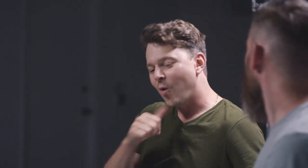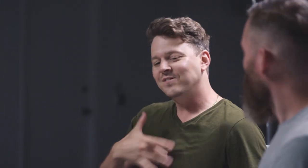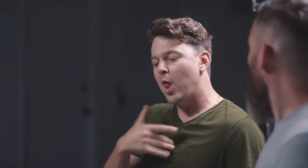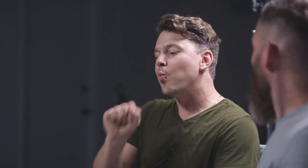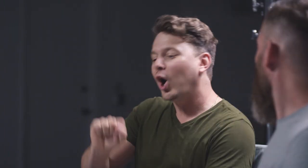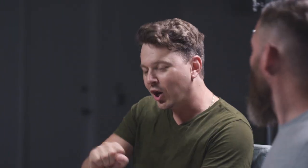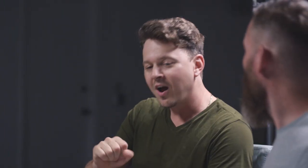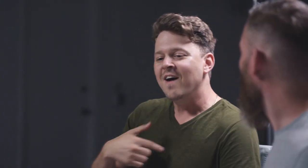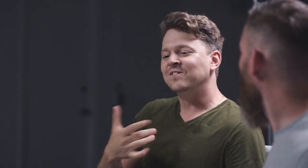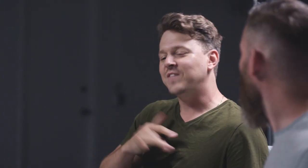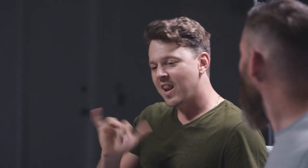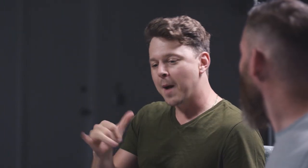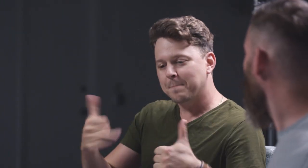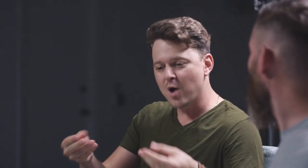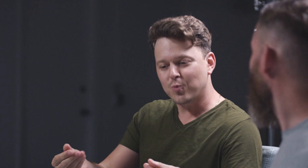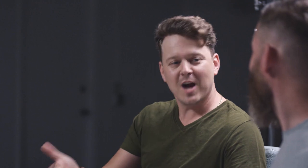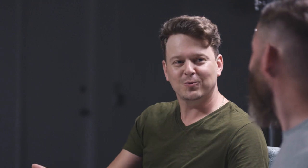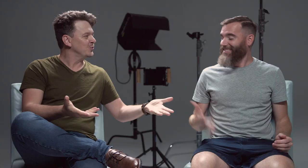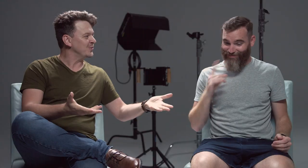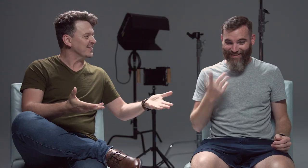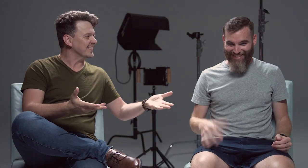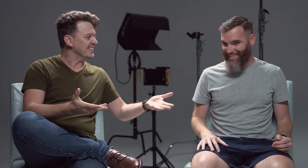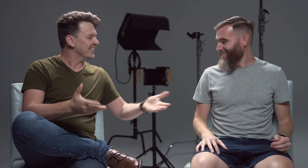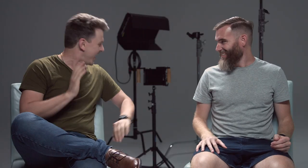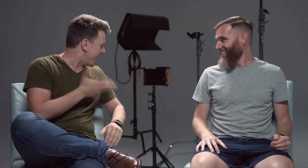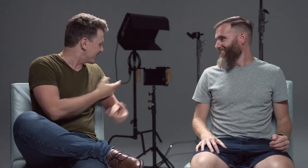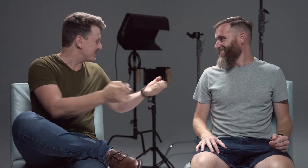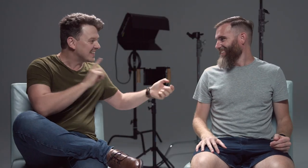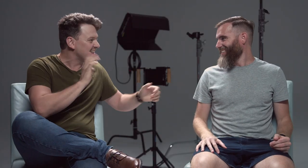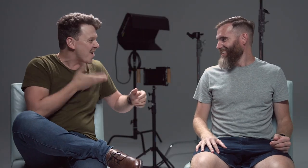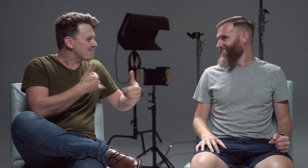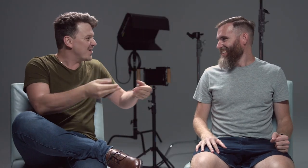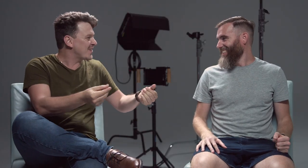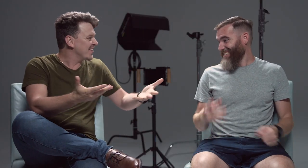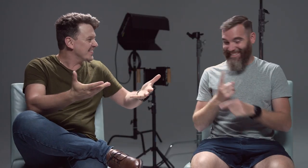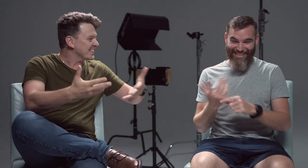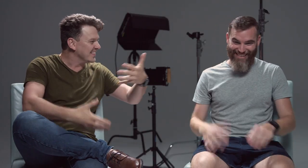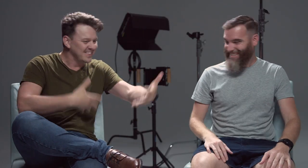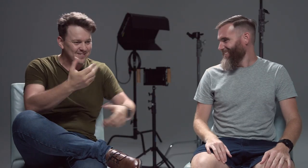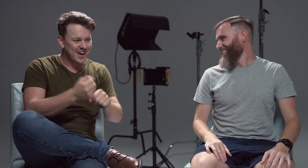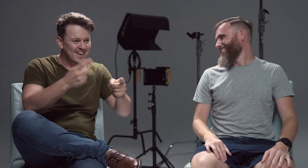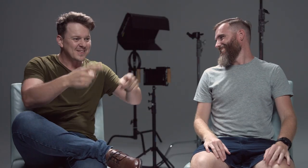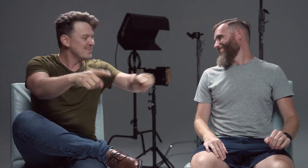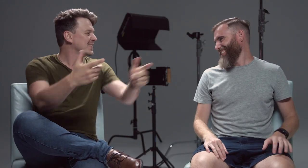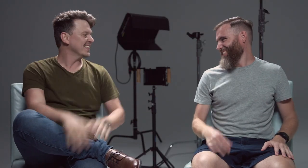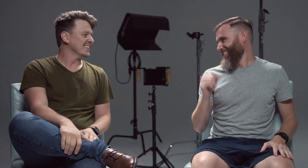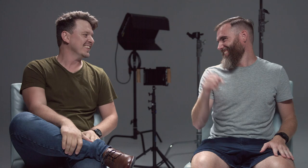I don't feel it's work. I feel like it's our playground. True! This is truly our playground. Yes, exactly. And we're making things happen.